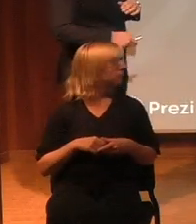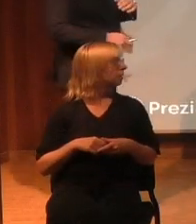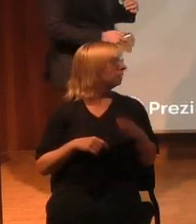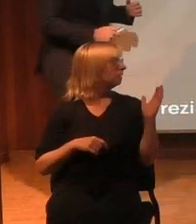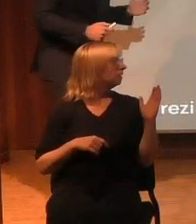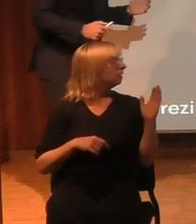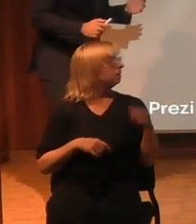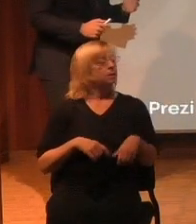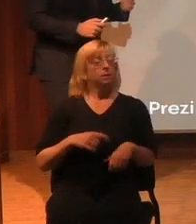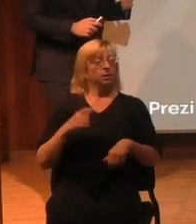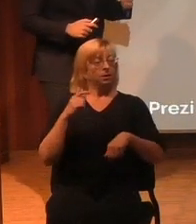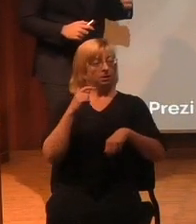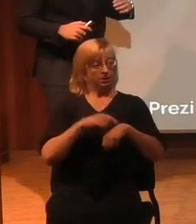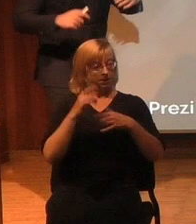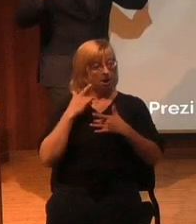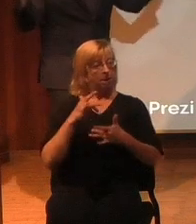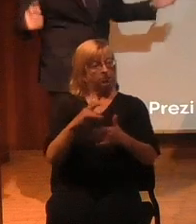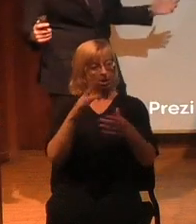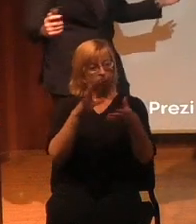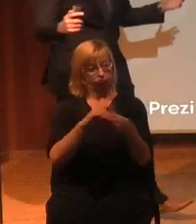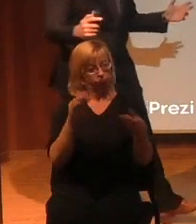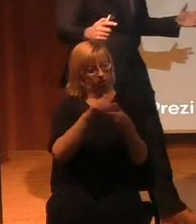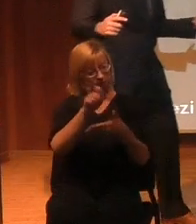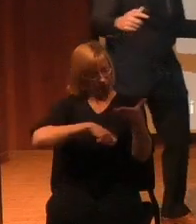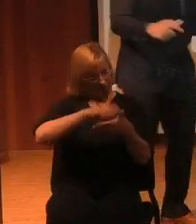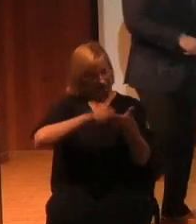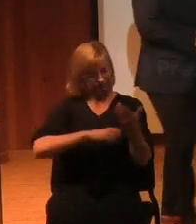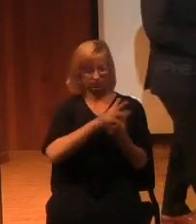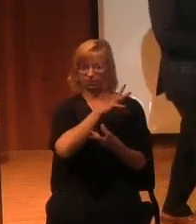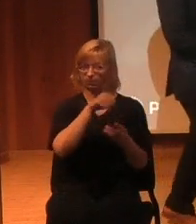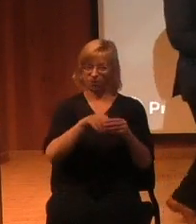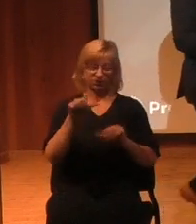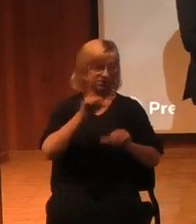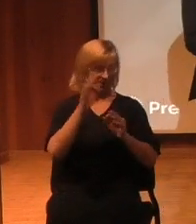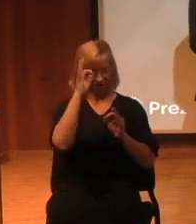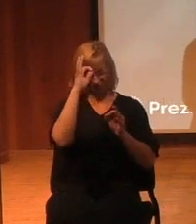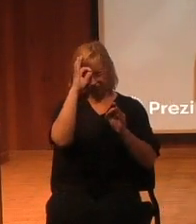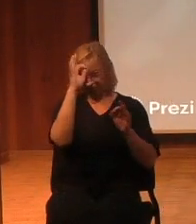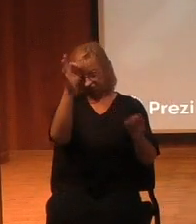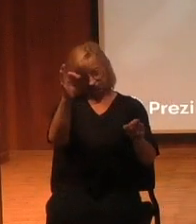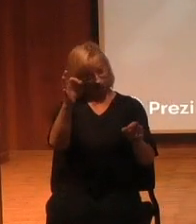Time travel narrative has been a big part of science fiction fantasy literature for a really long time.